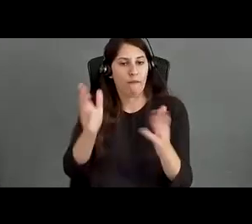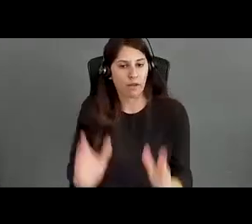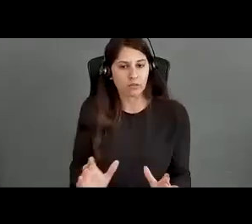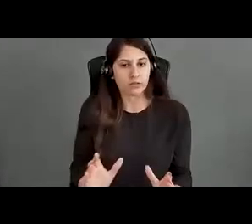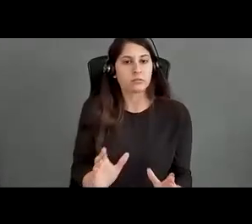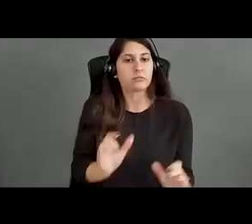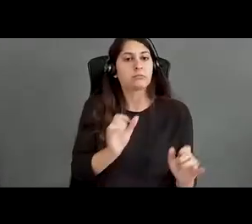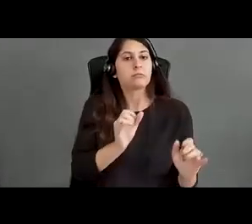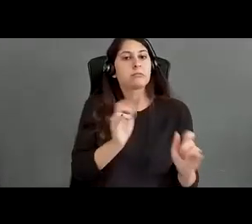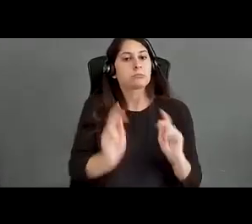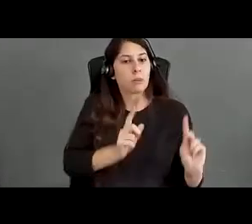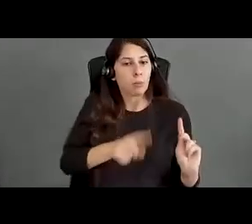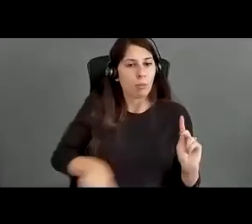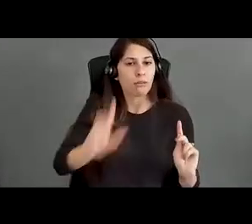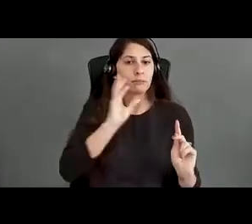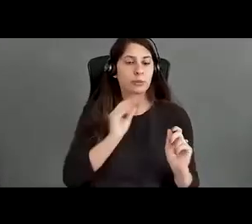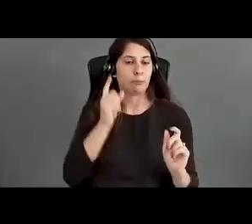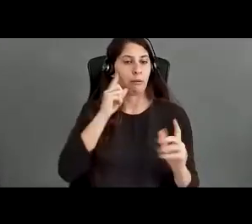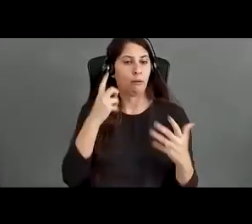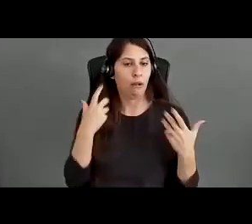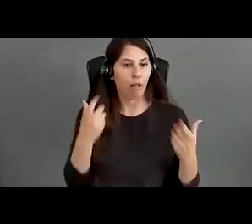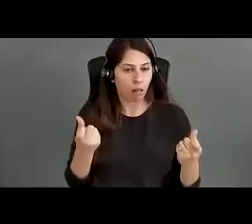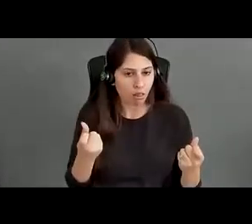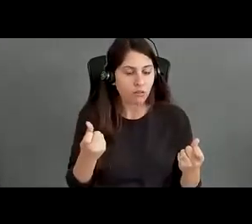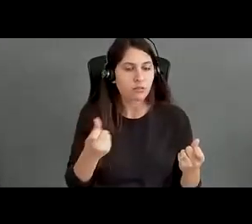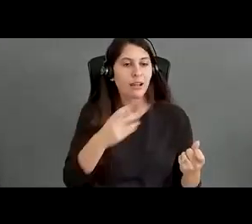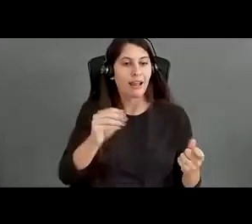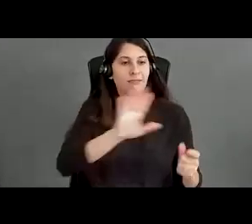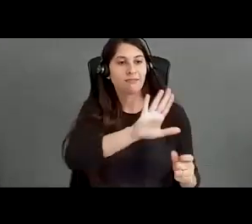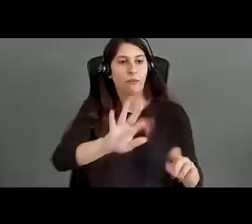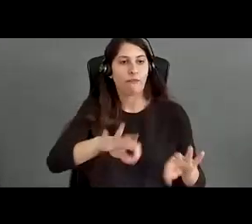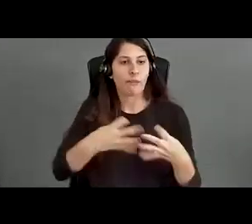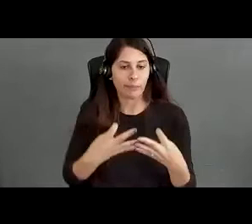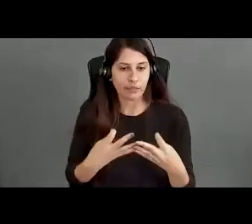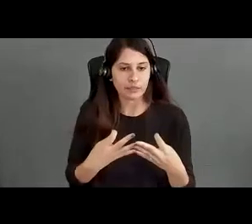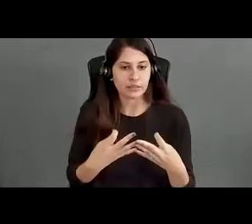and their families and defined what are the 12 big things,